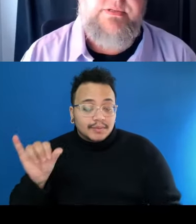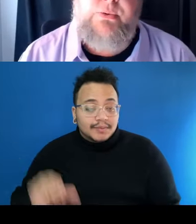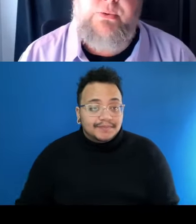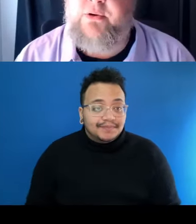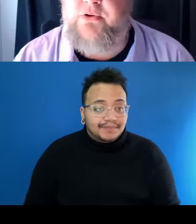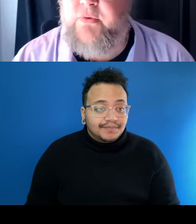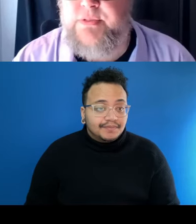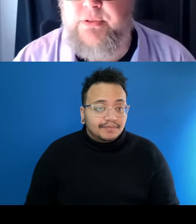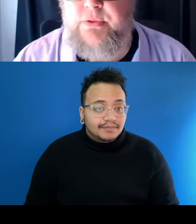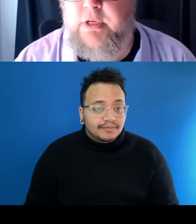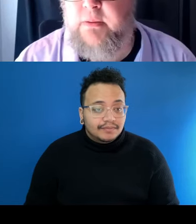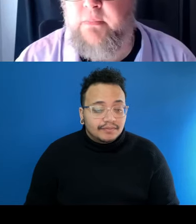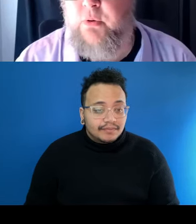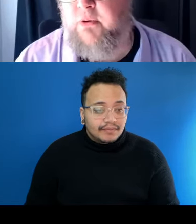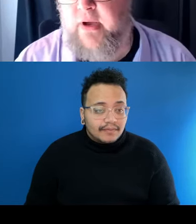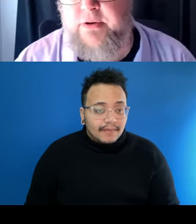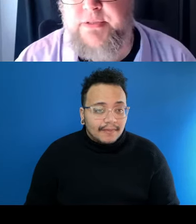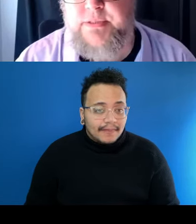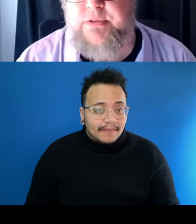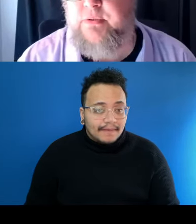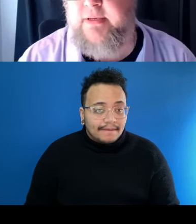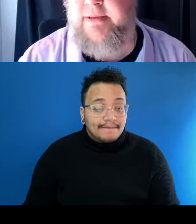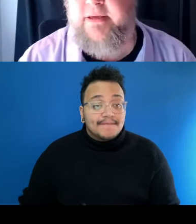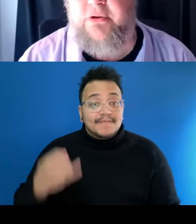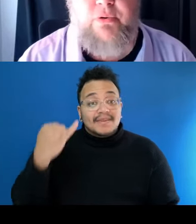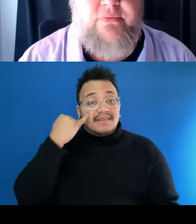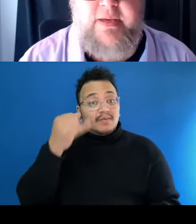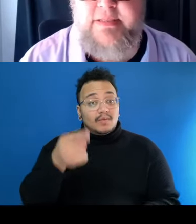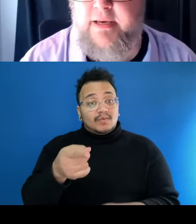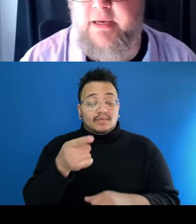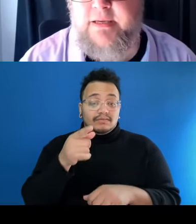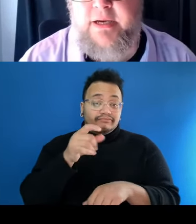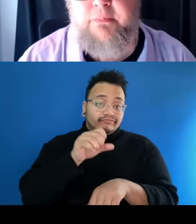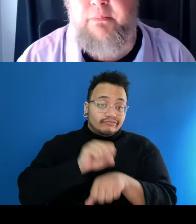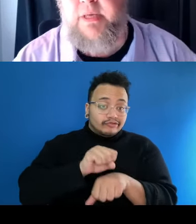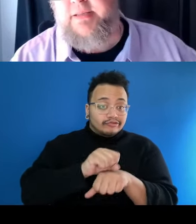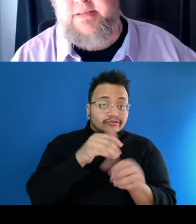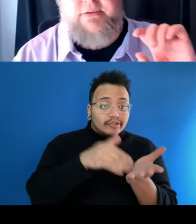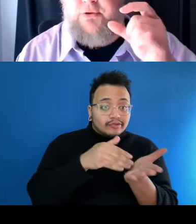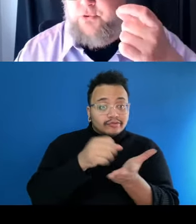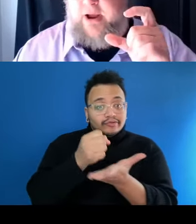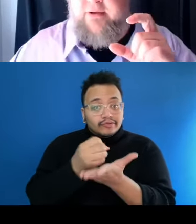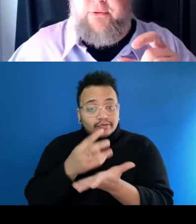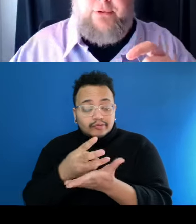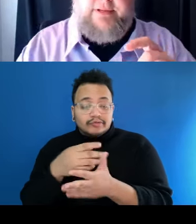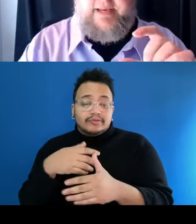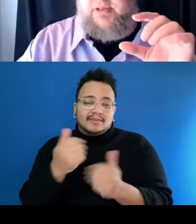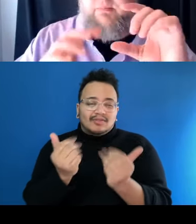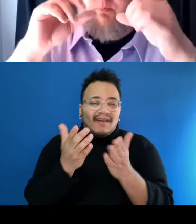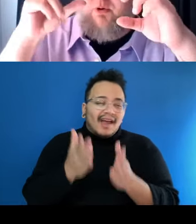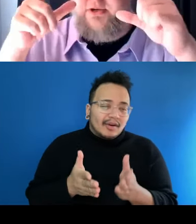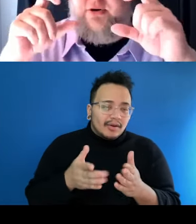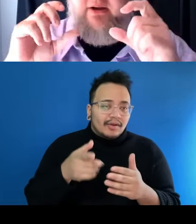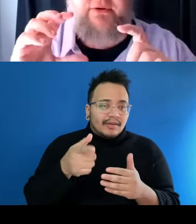We also encourage folks to who are providers to get ahold of things like this little trifold. It's actually more than trifold.